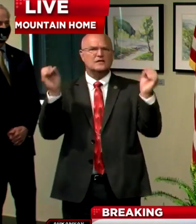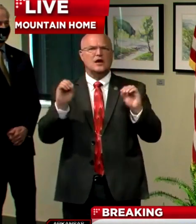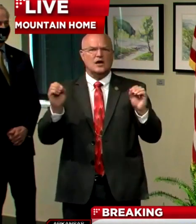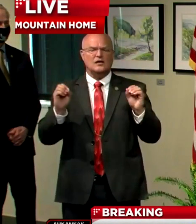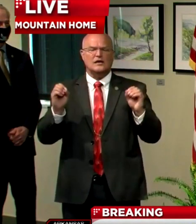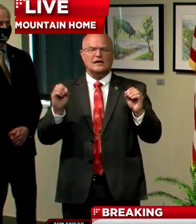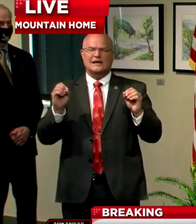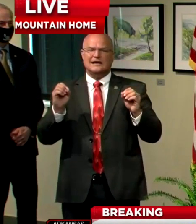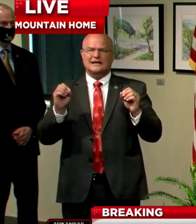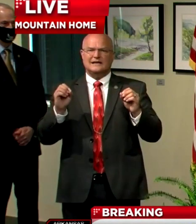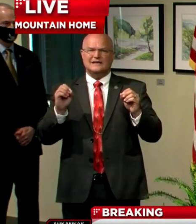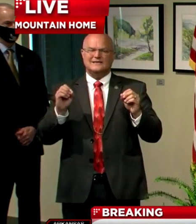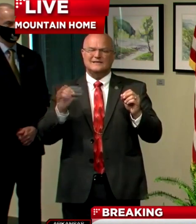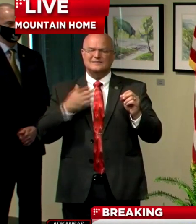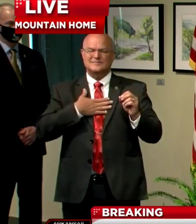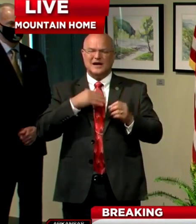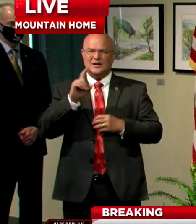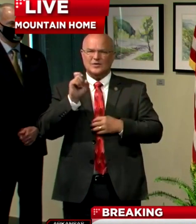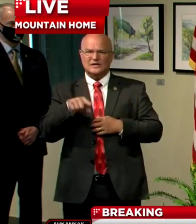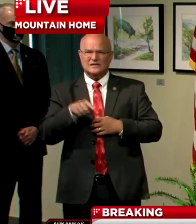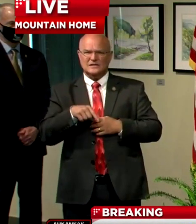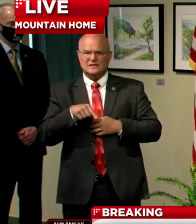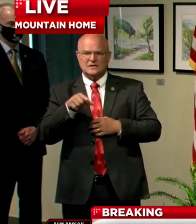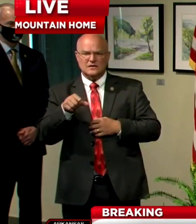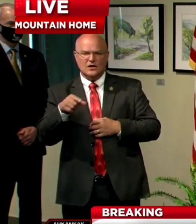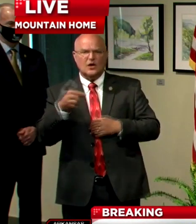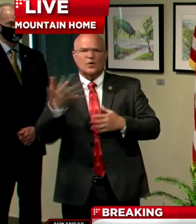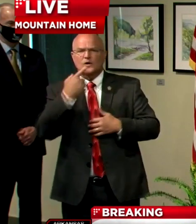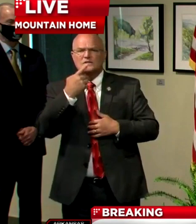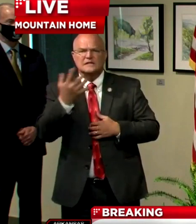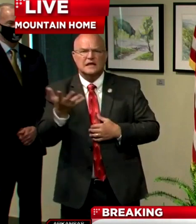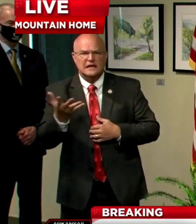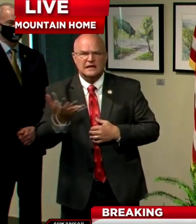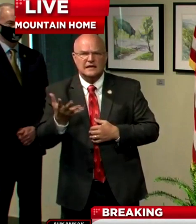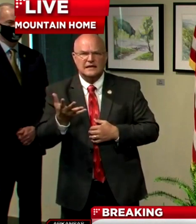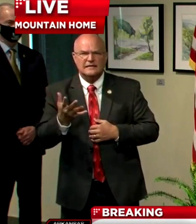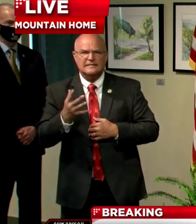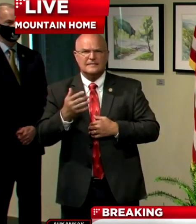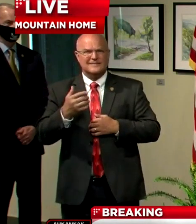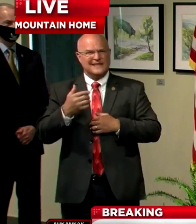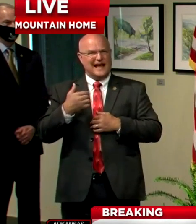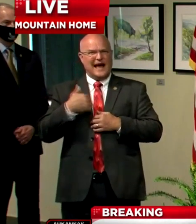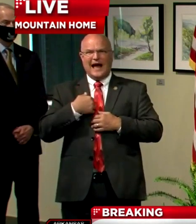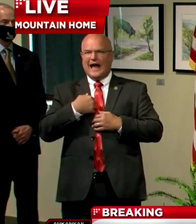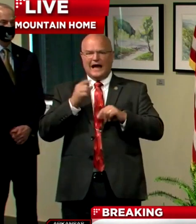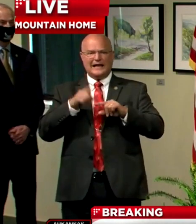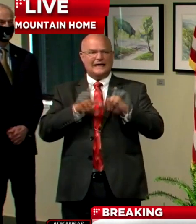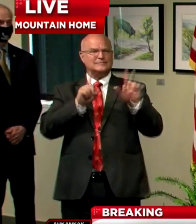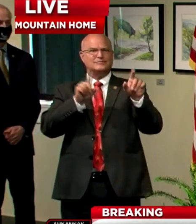SAYING I WENT TO SUCH AND SUCH PLACE AND I SAW NO ONE WAS WEARING MASKS ETC..